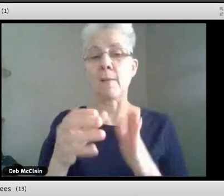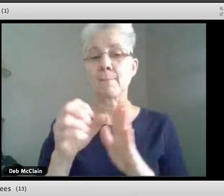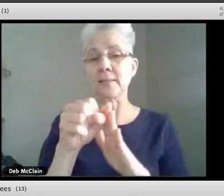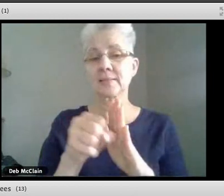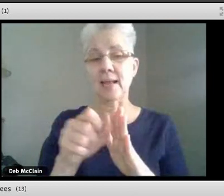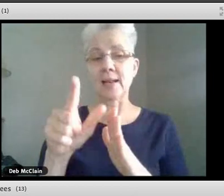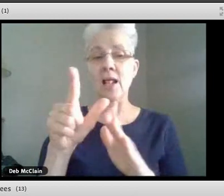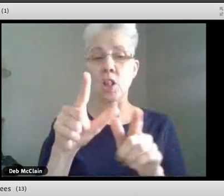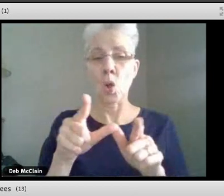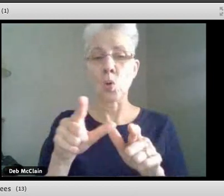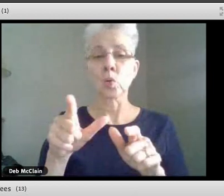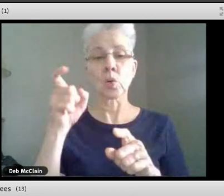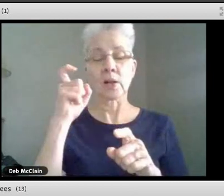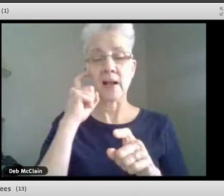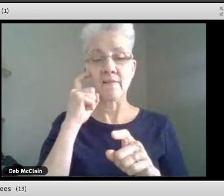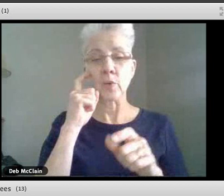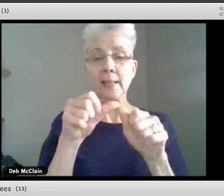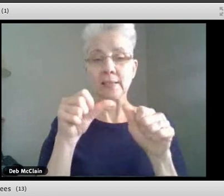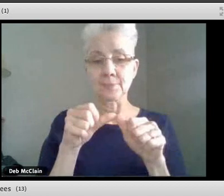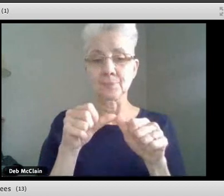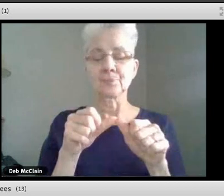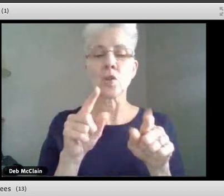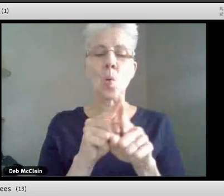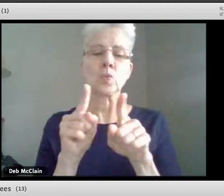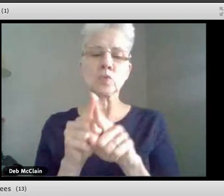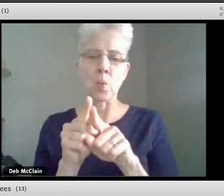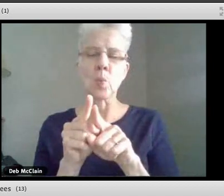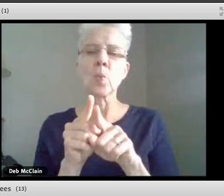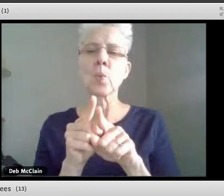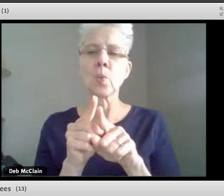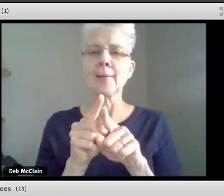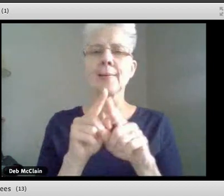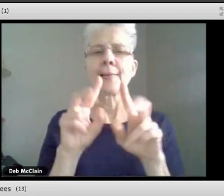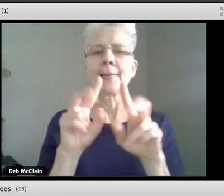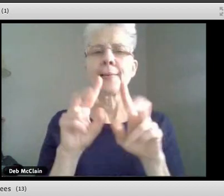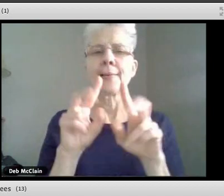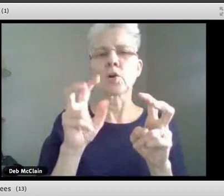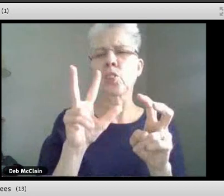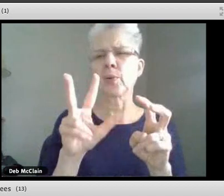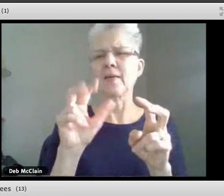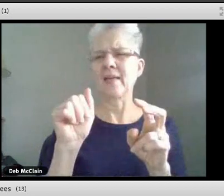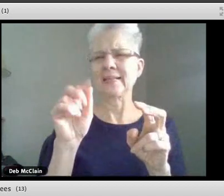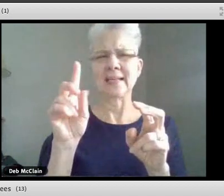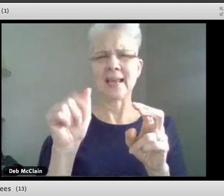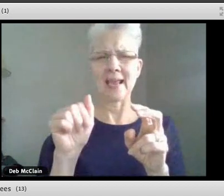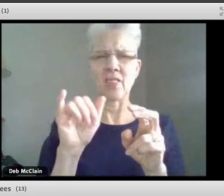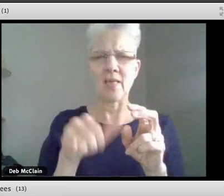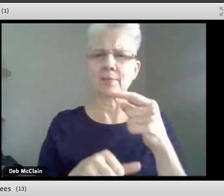Also, Title 3 of the ADA: Again, it prohibits access